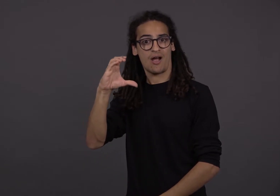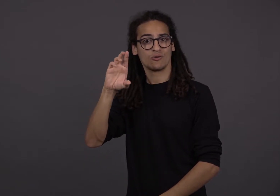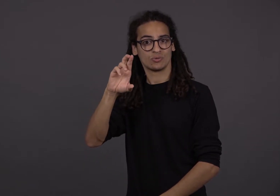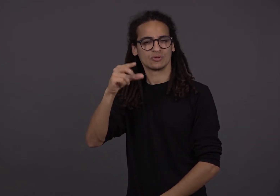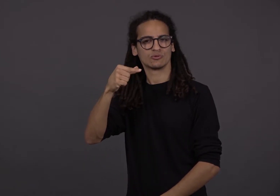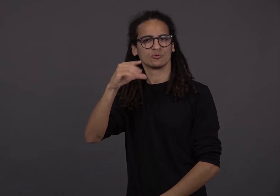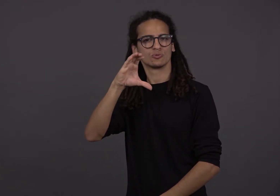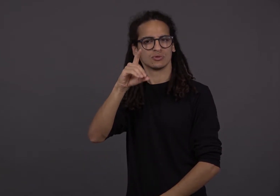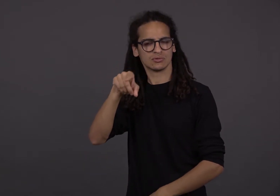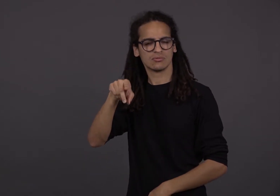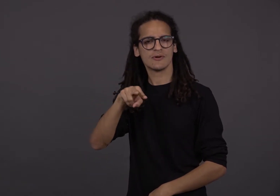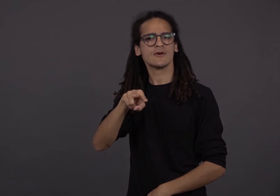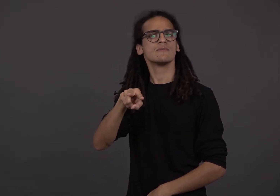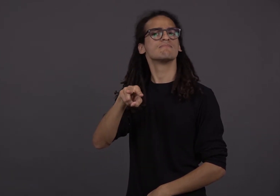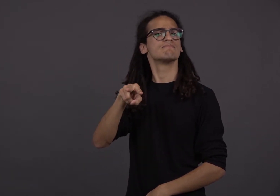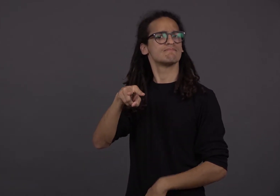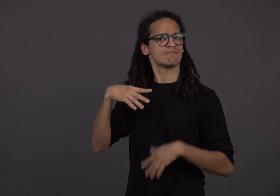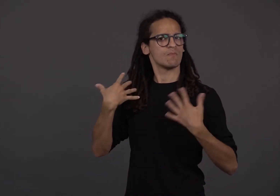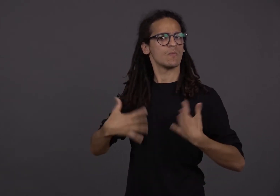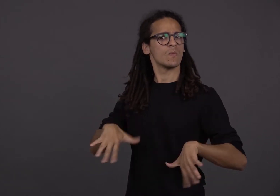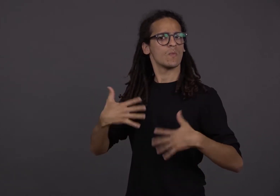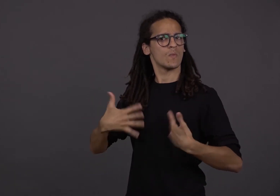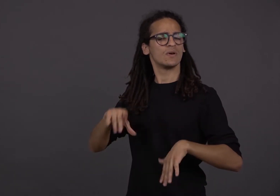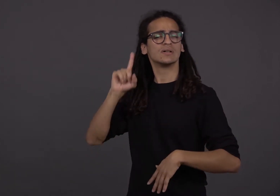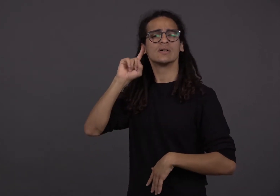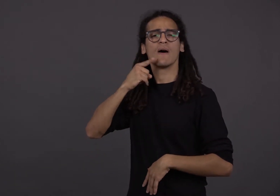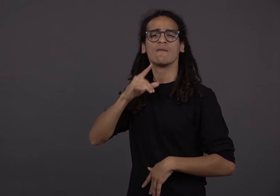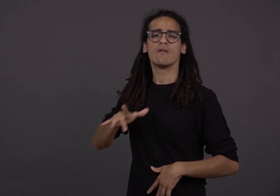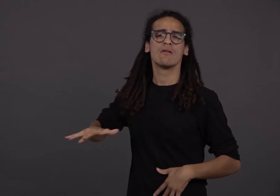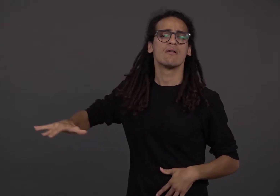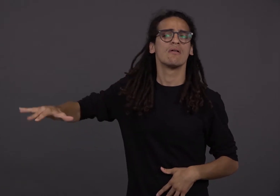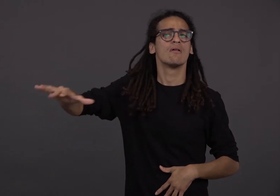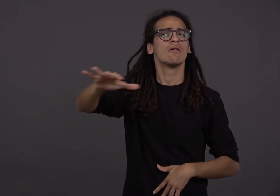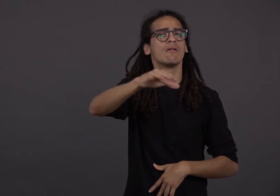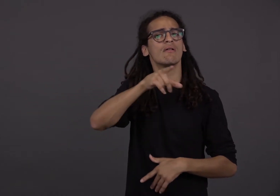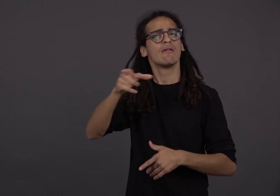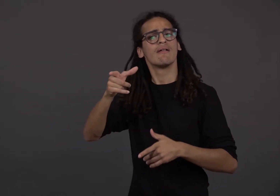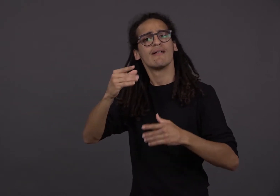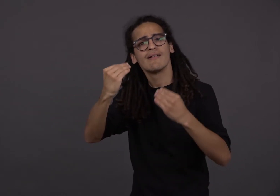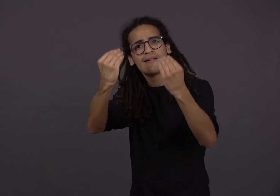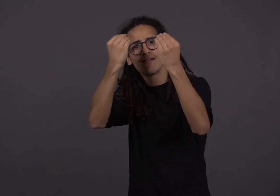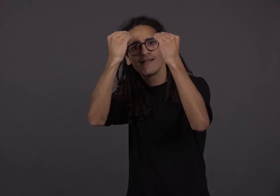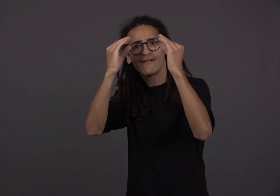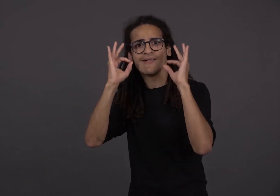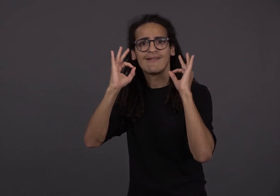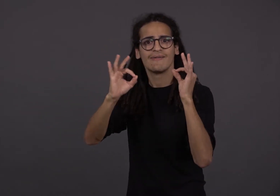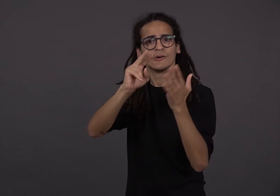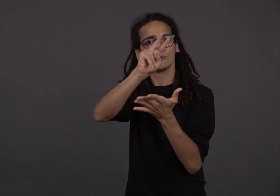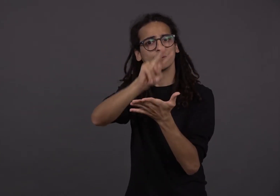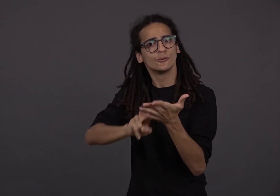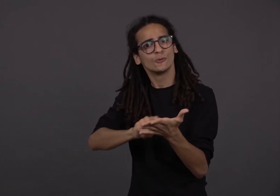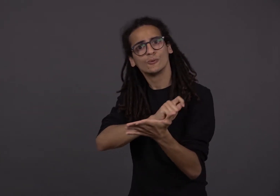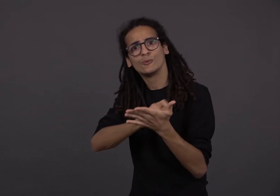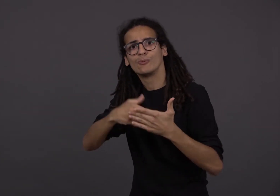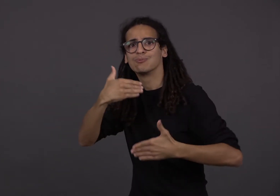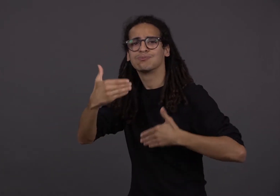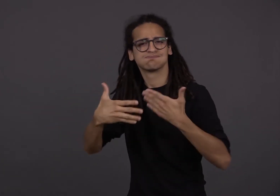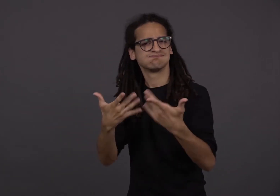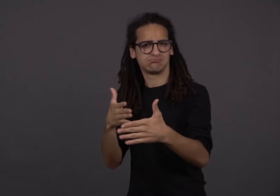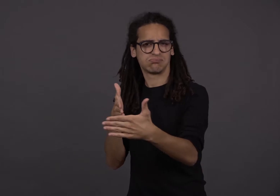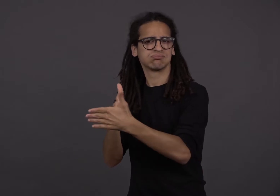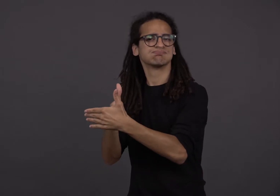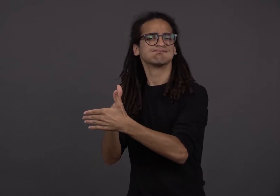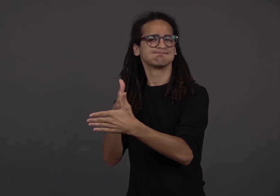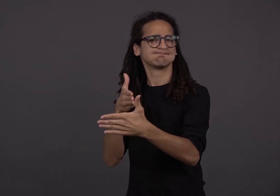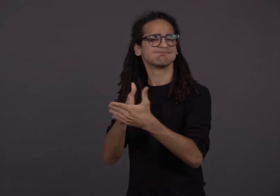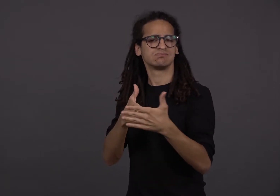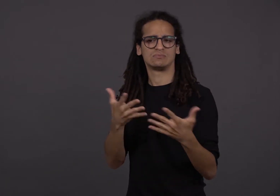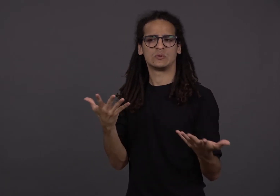All Children Reading: A Grand Challenge for Development identified deaf education as a critical gap